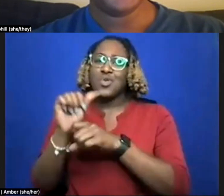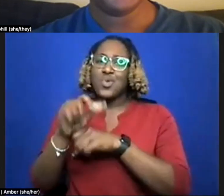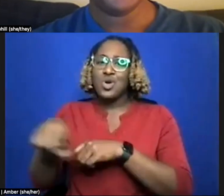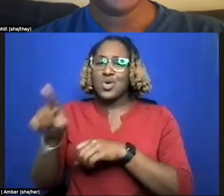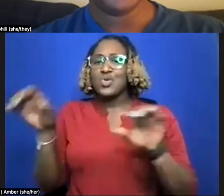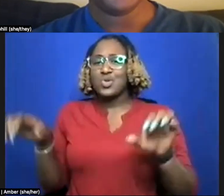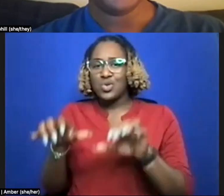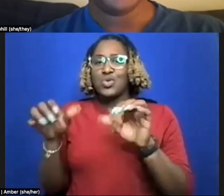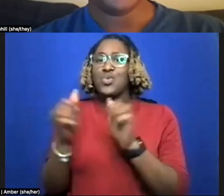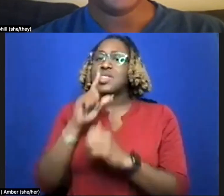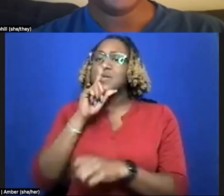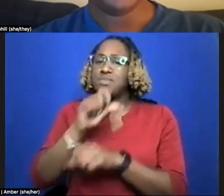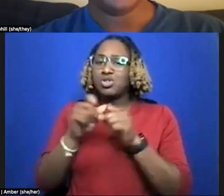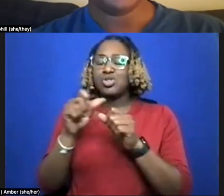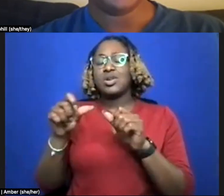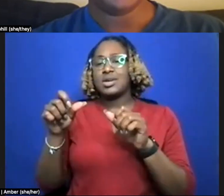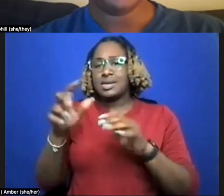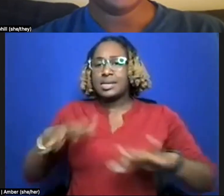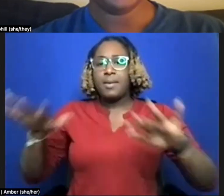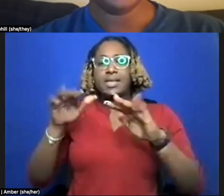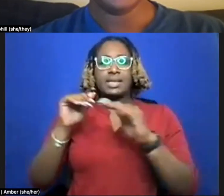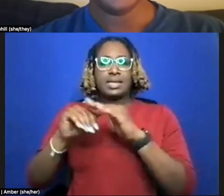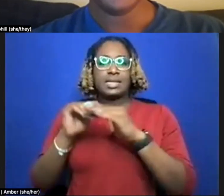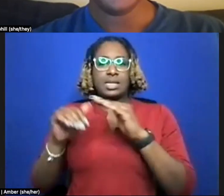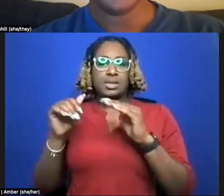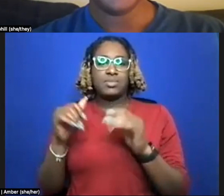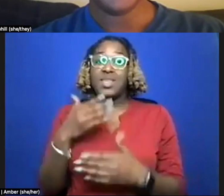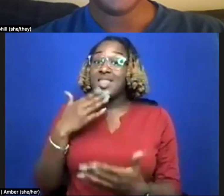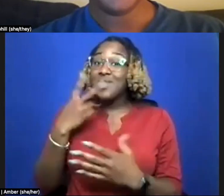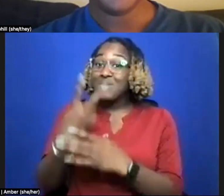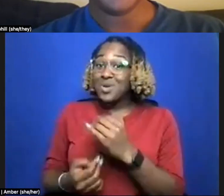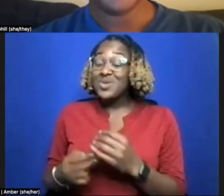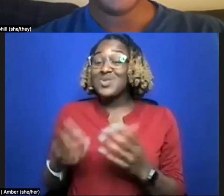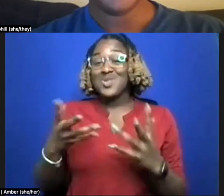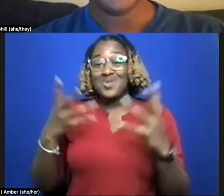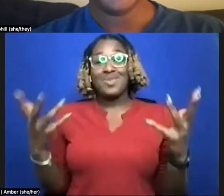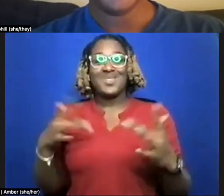sure our spaces accessible but yeah, thank you both so much. I'm so excited to here your work.